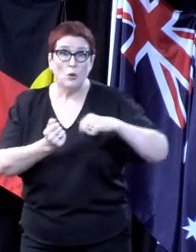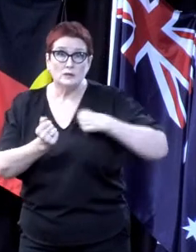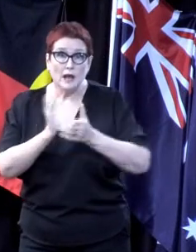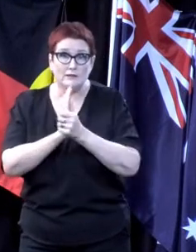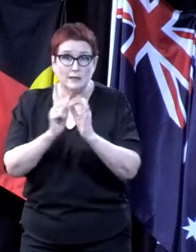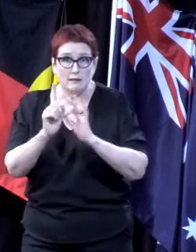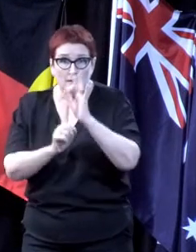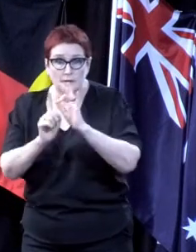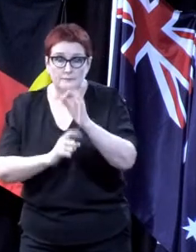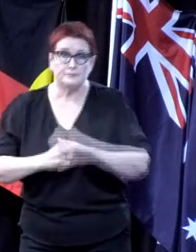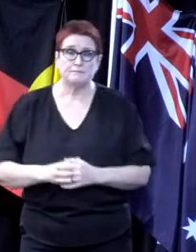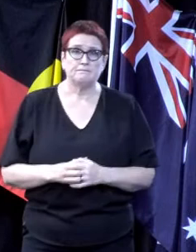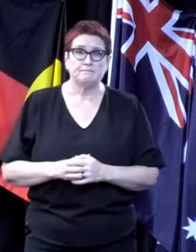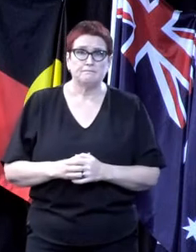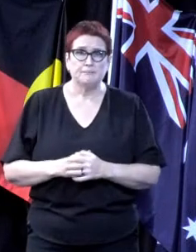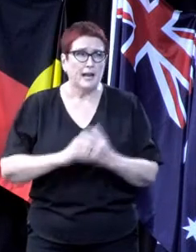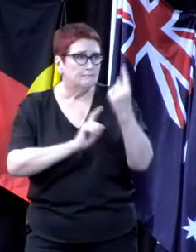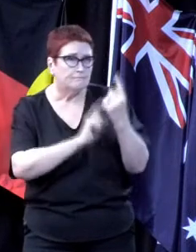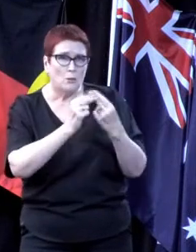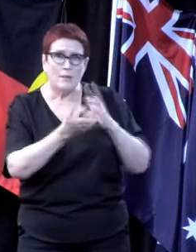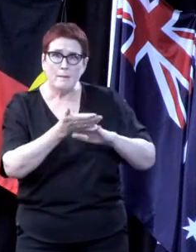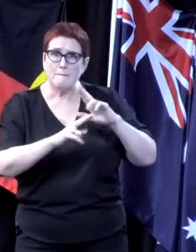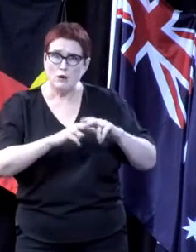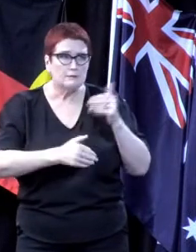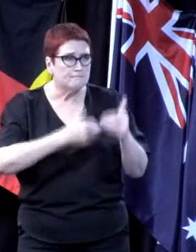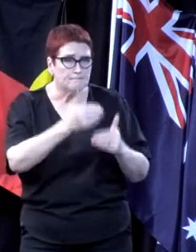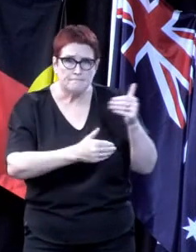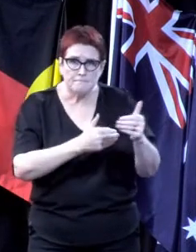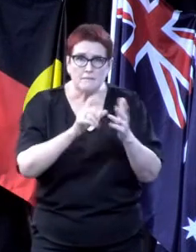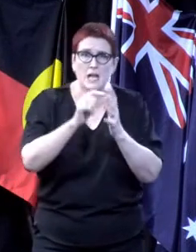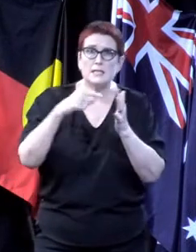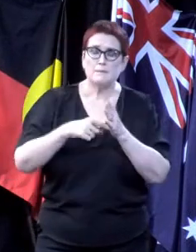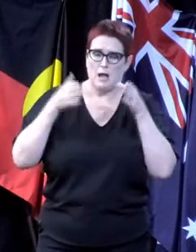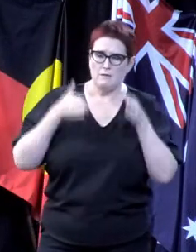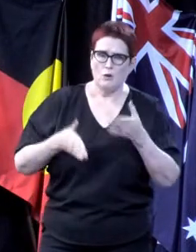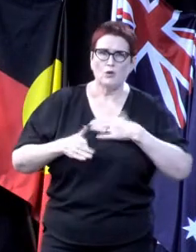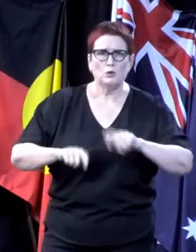and by actively engaging with parents along the way, the department is focused on delivering